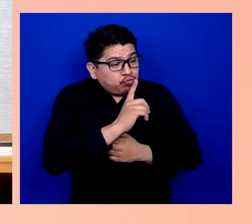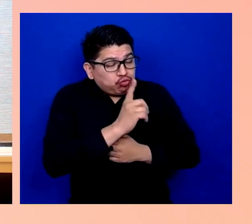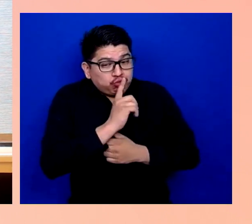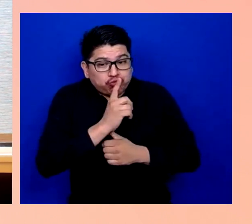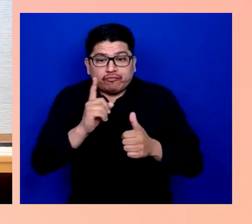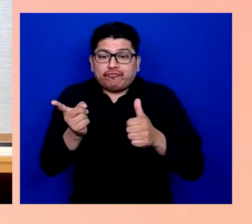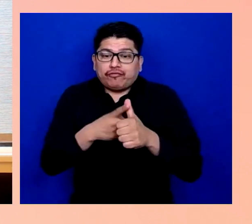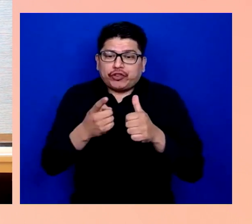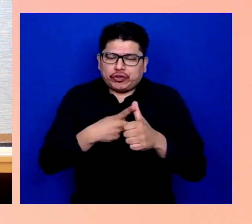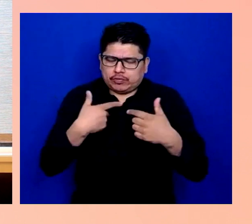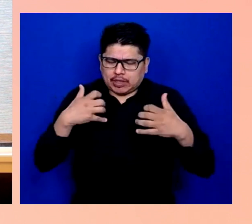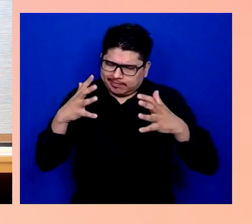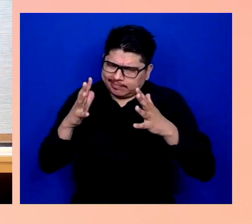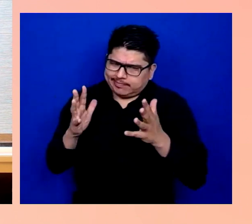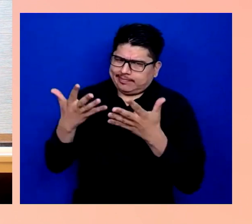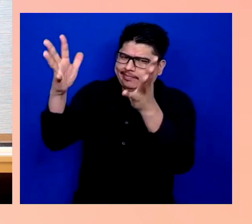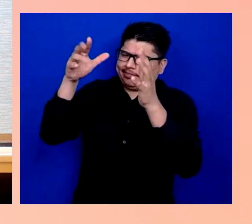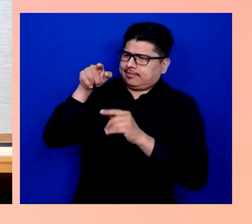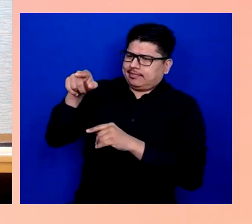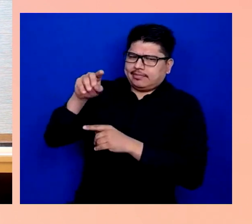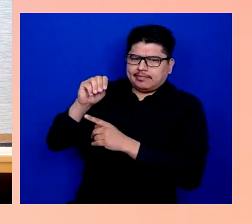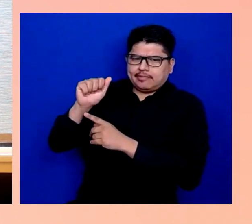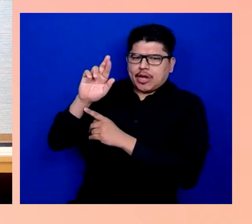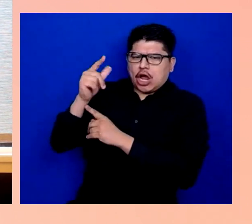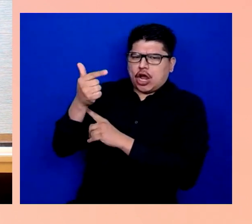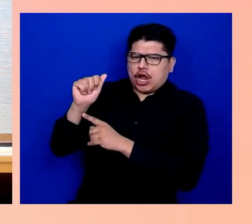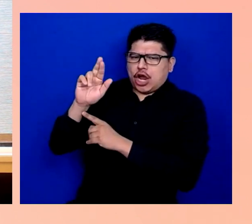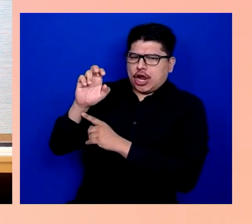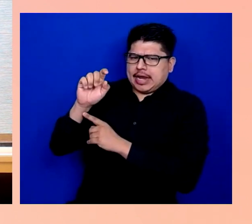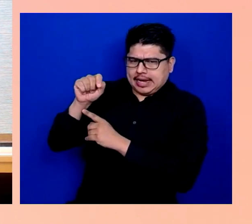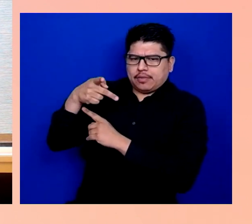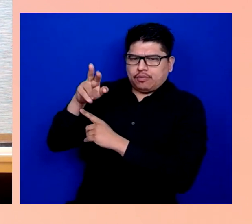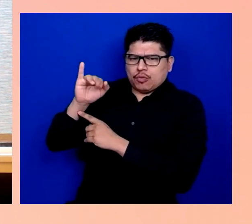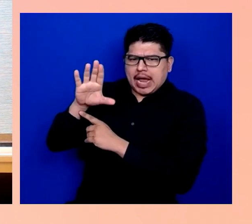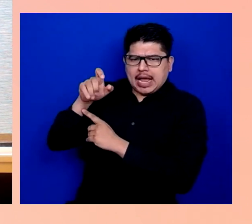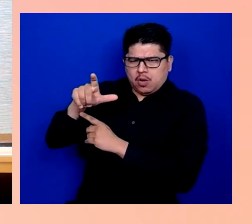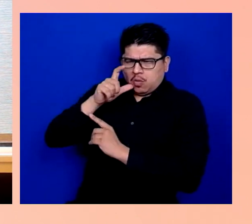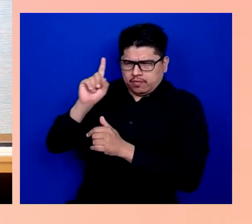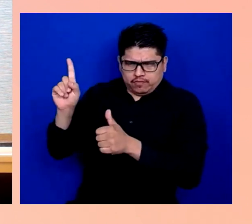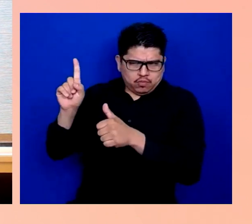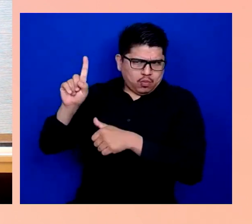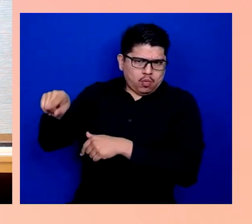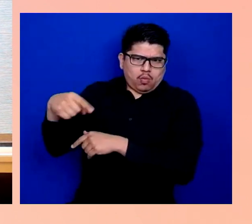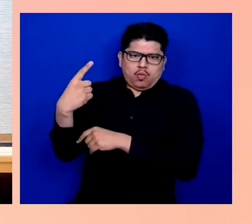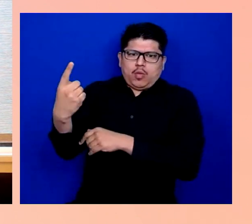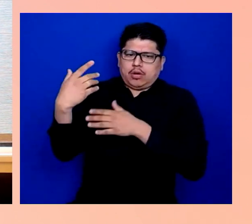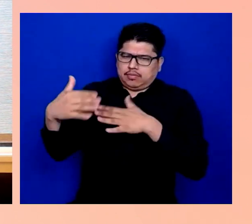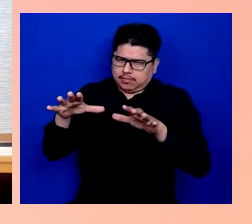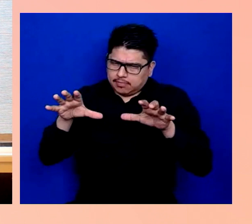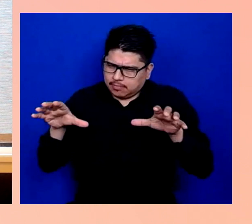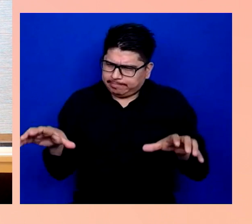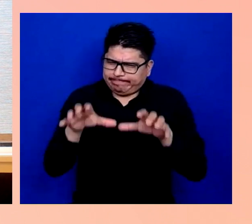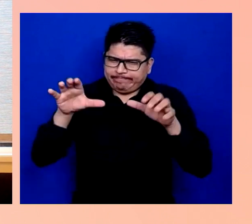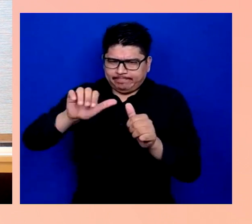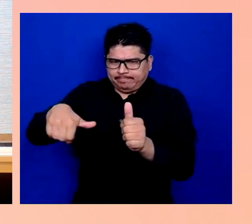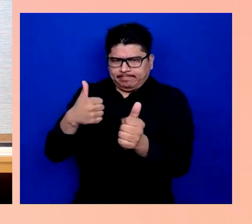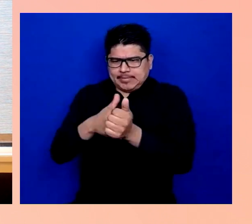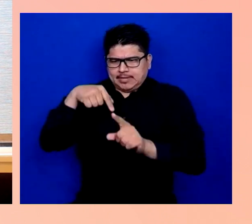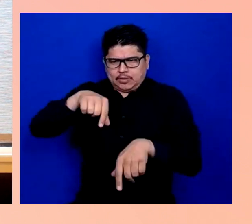who's really one of the leading thinkers behind this work. She really felt that it was